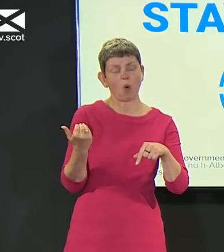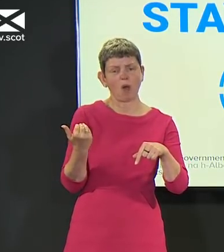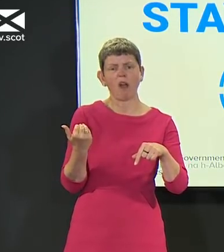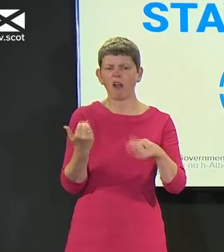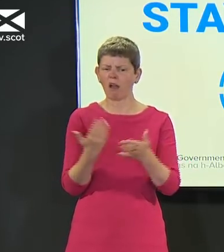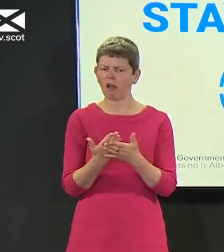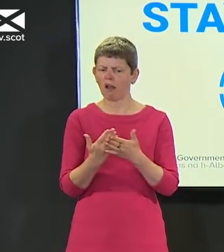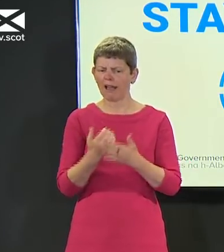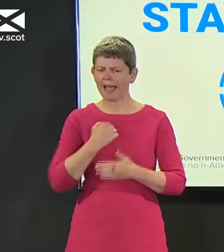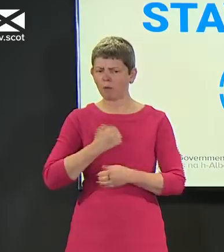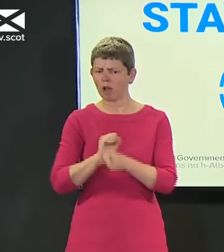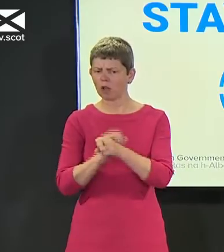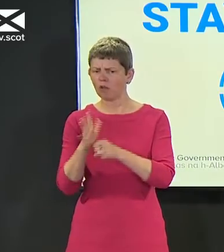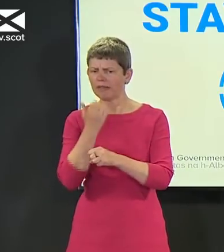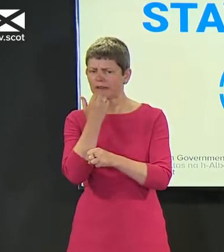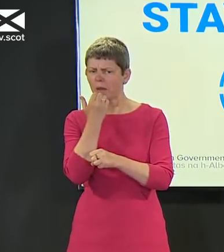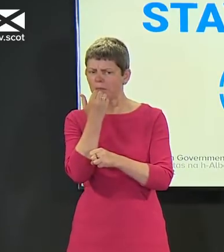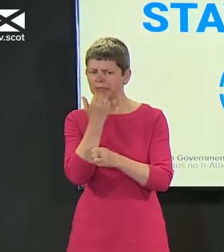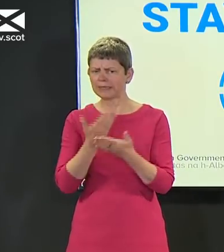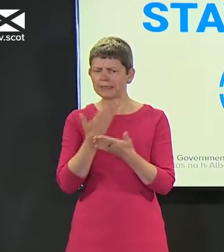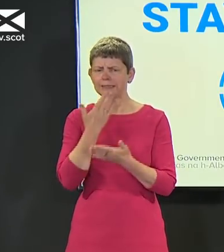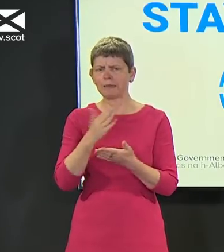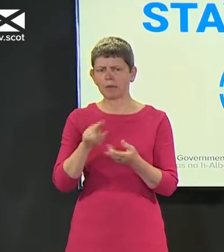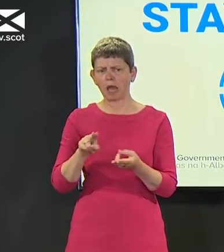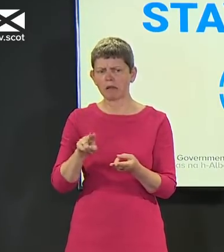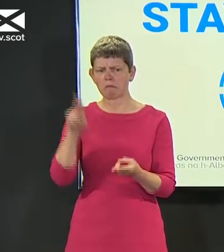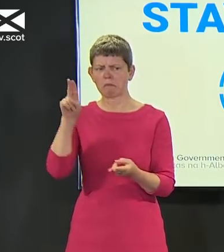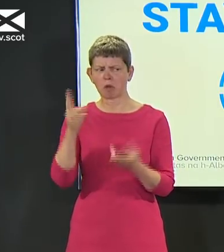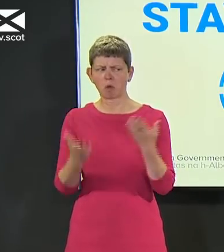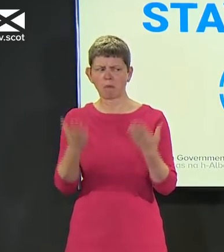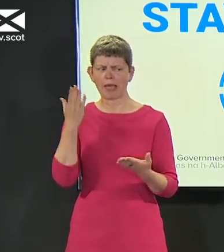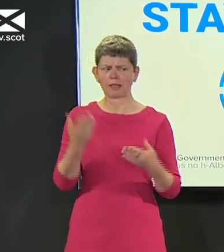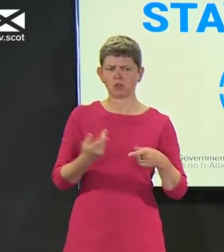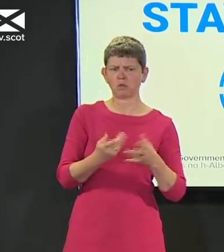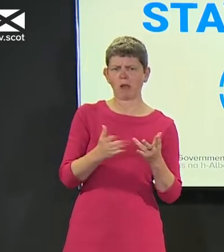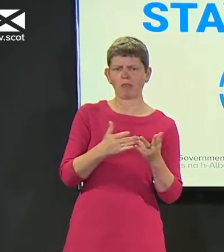other parts of the UK though as I've just said we are now starting to see case numbers falling more